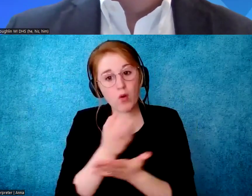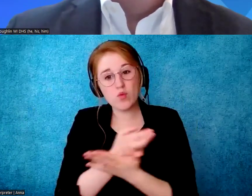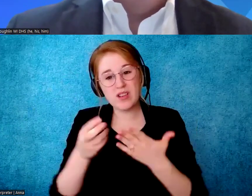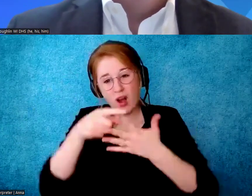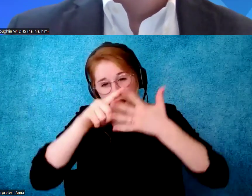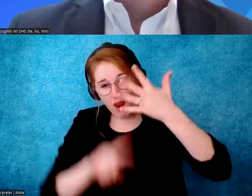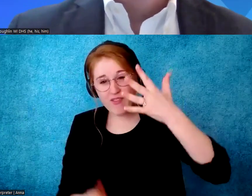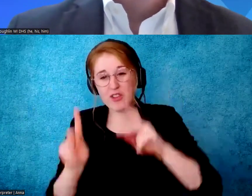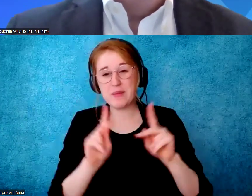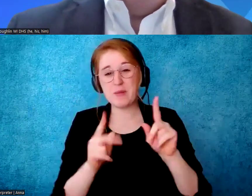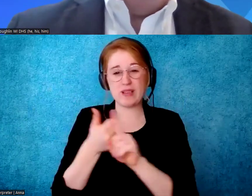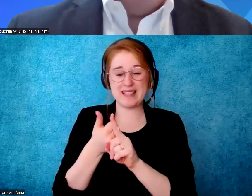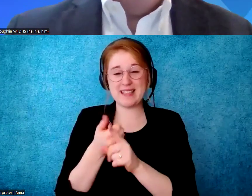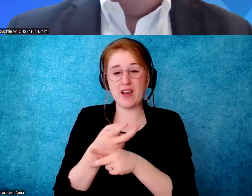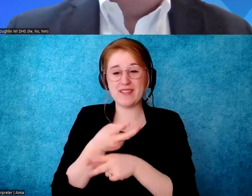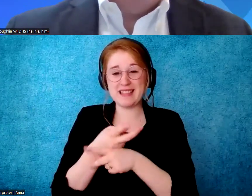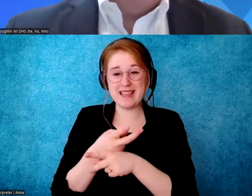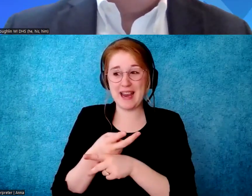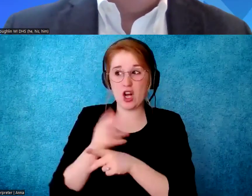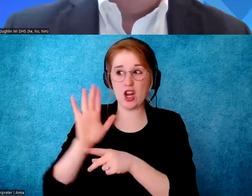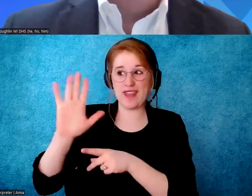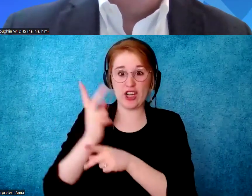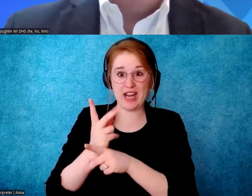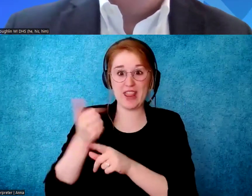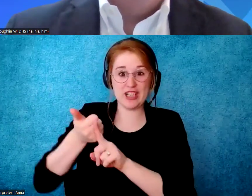who are self-directing their care. And we've done that in this project.